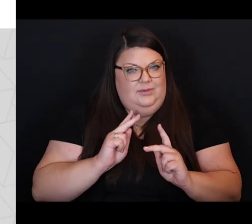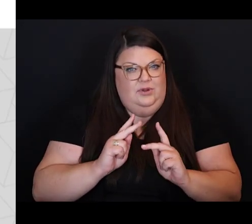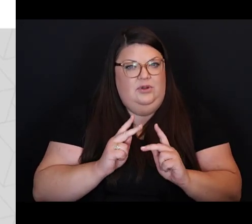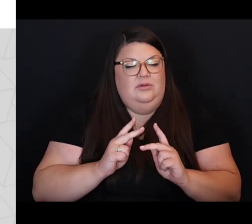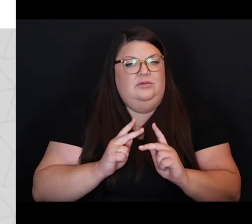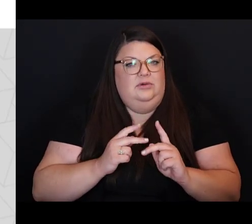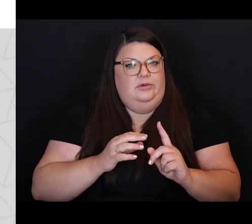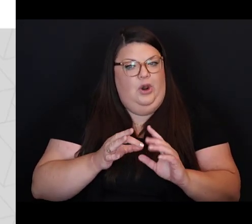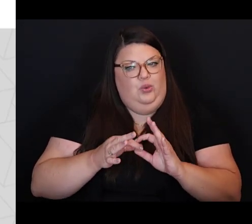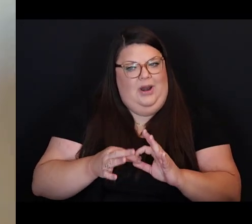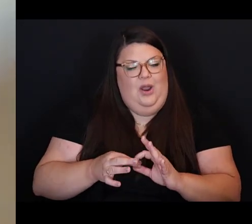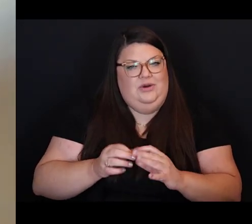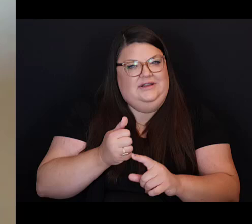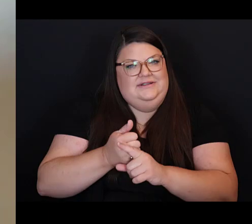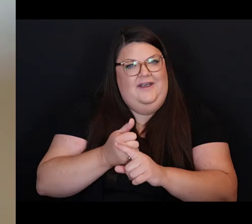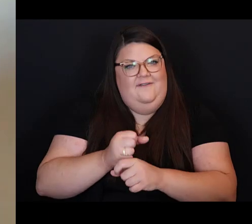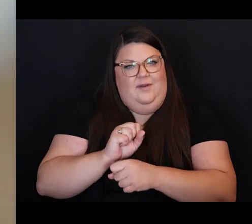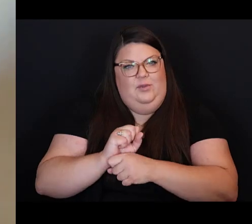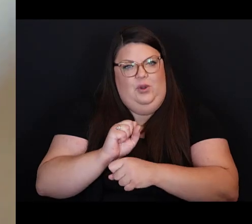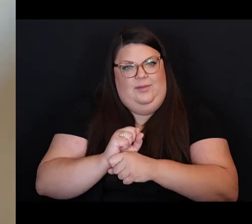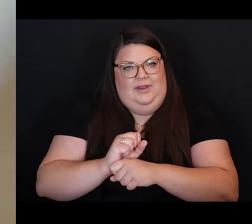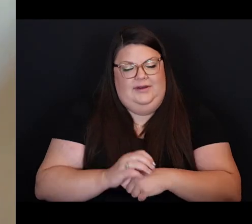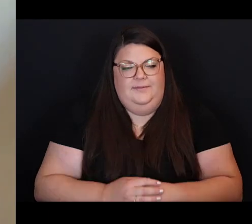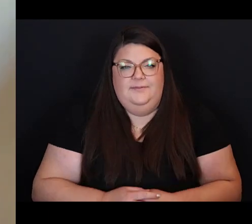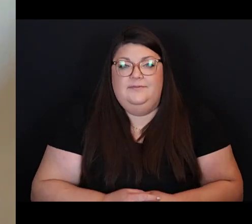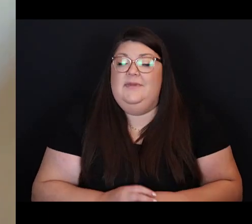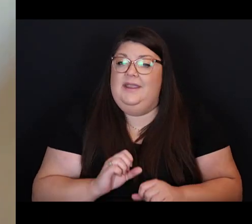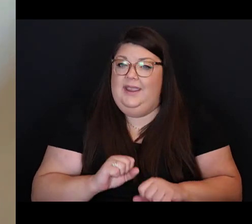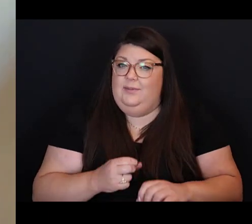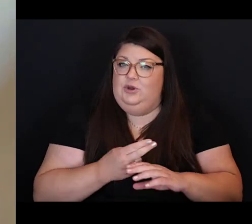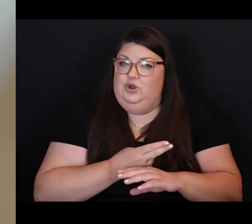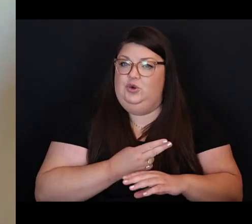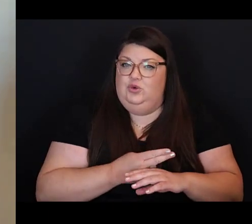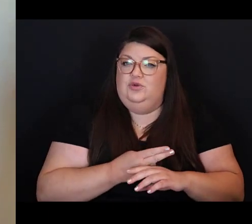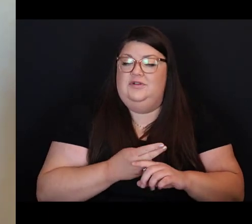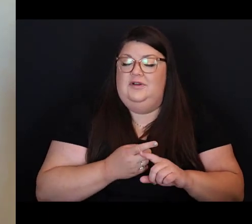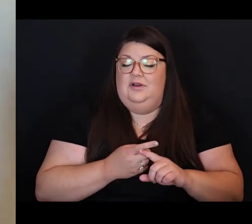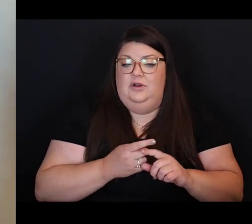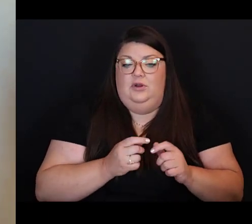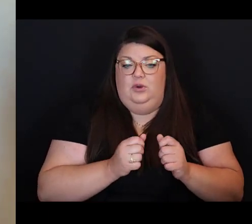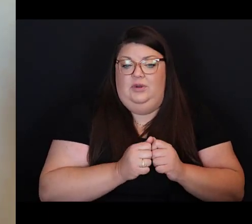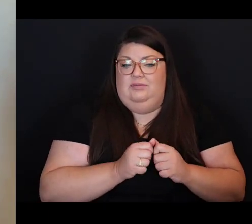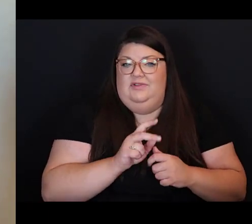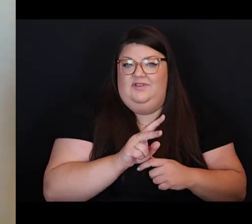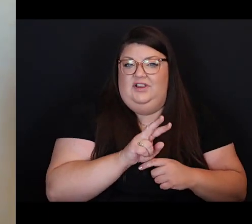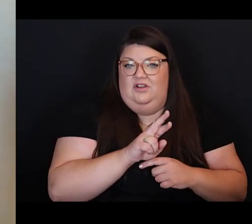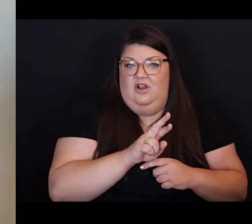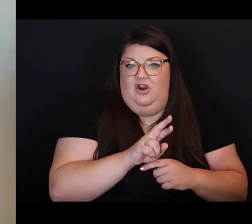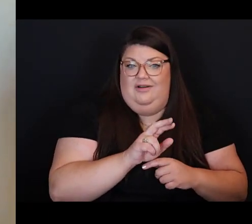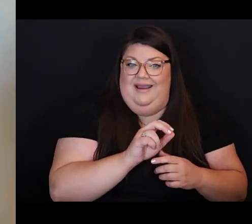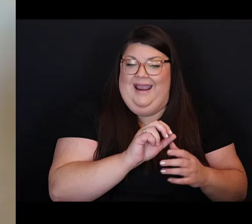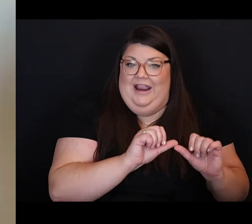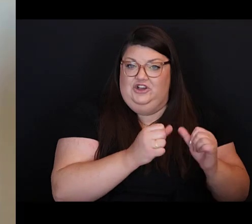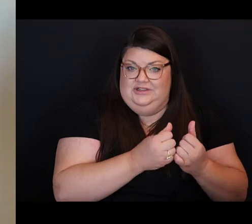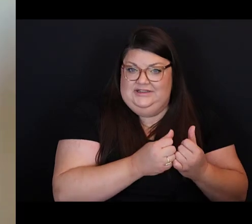self-employment and this can also be utilized by vocational rehabilitation agencies in designing